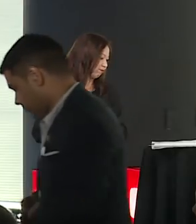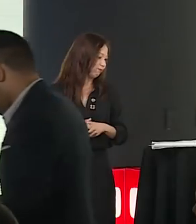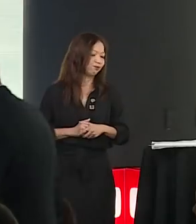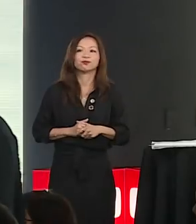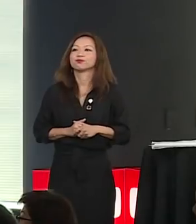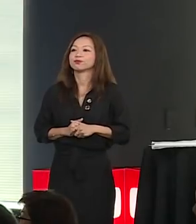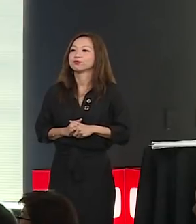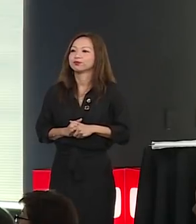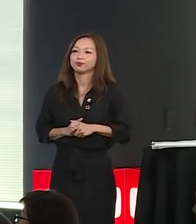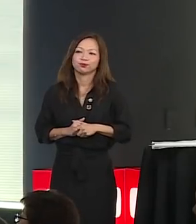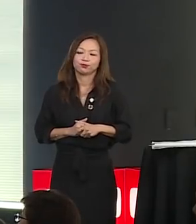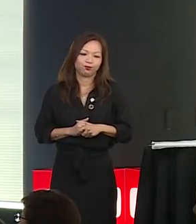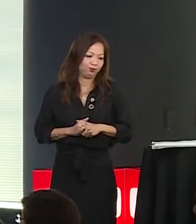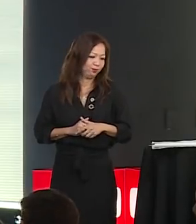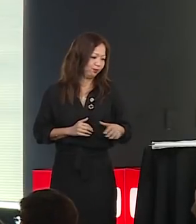We have representatives from Iran, the Deaf Association.